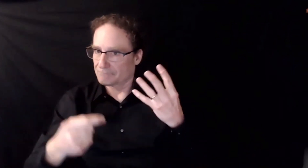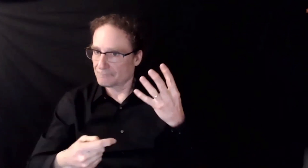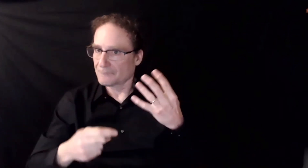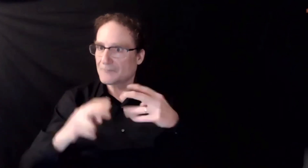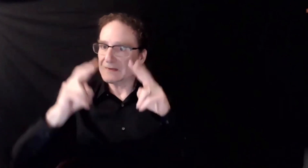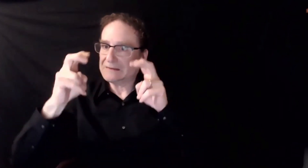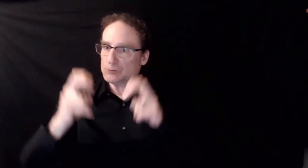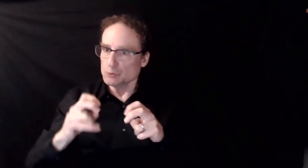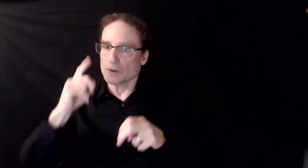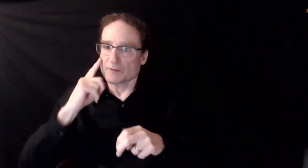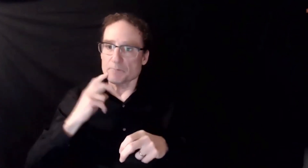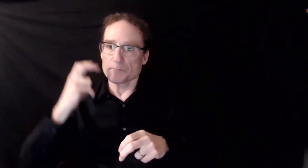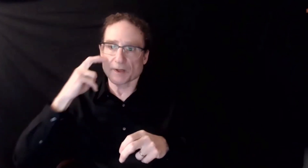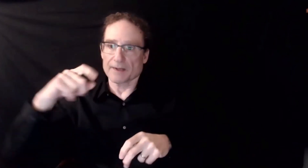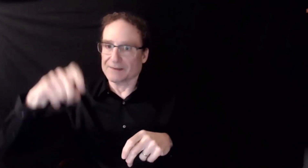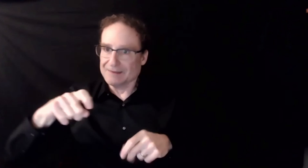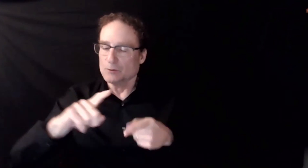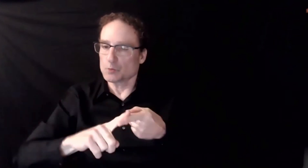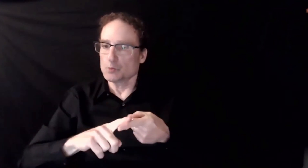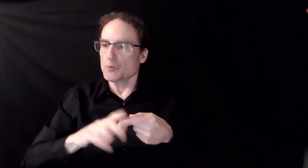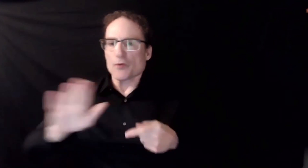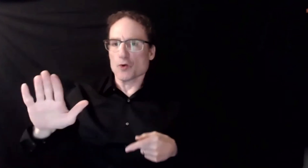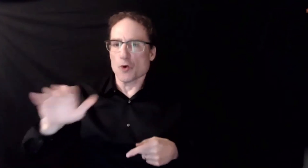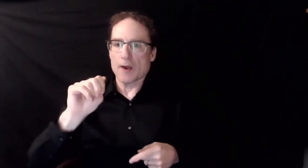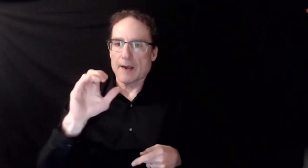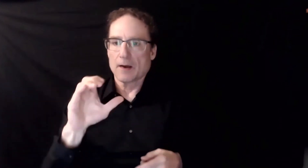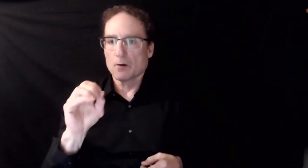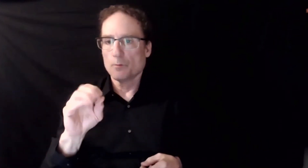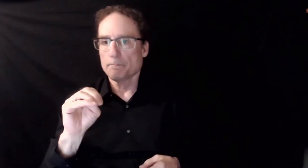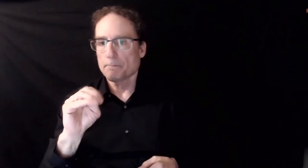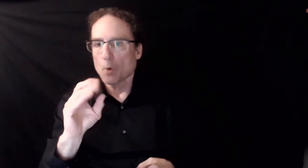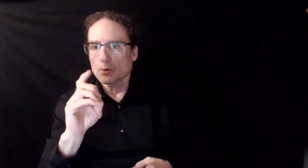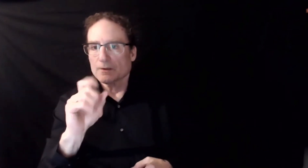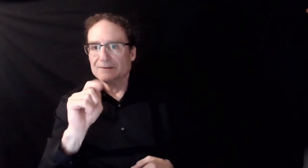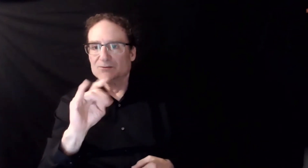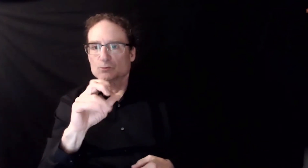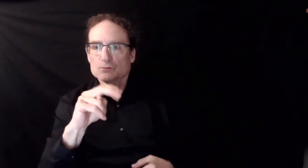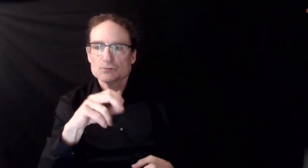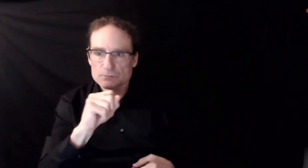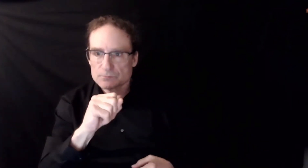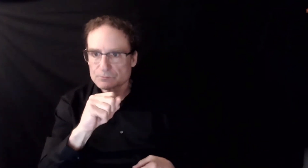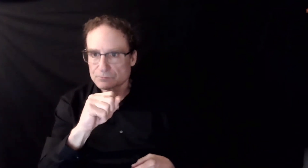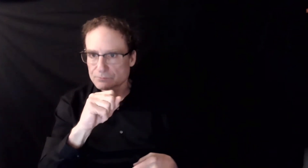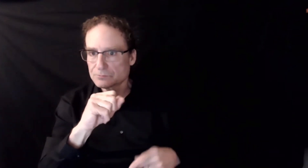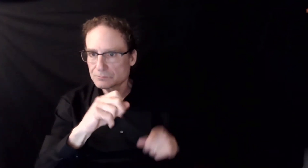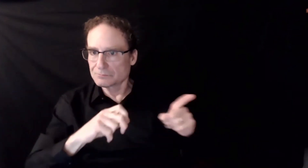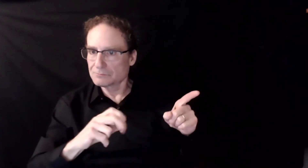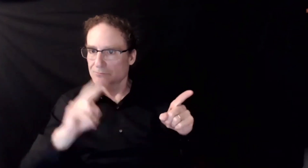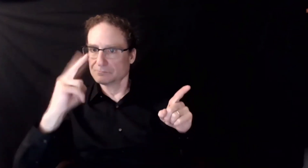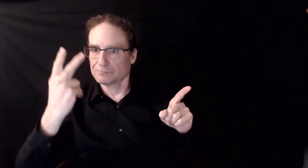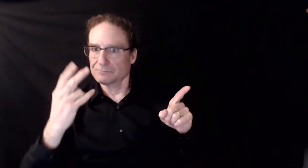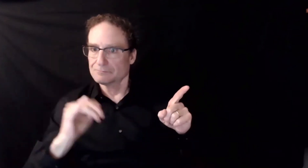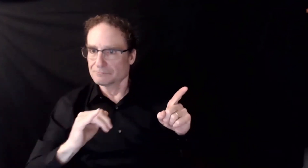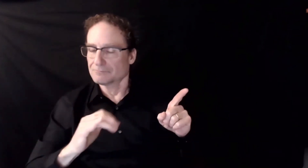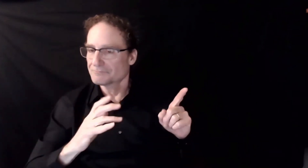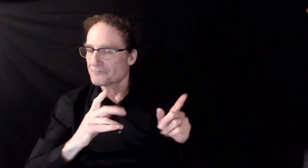but there were many issues for that deafblind person in order to have their accommodations met